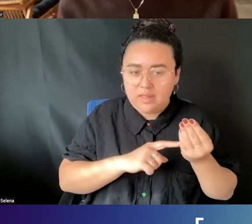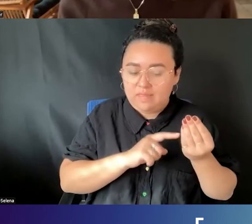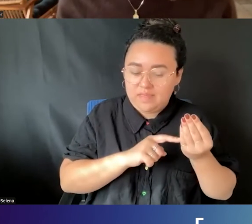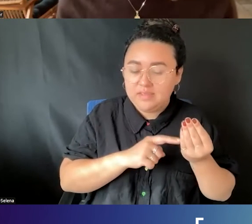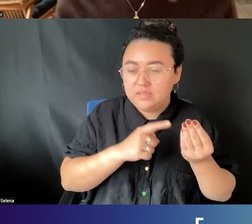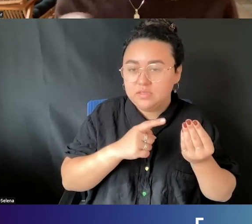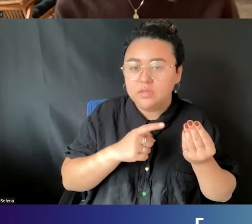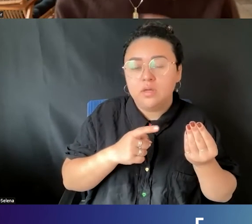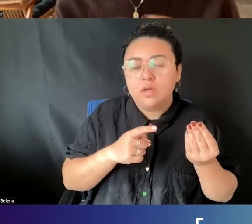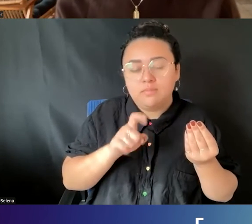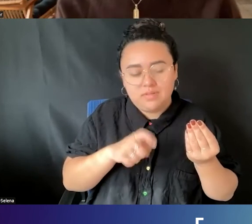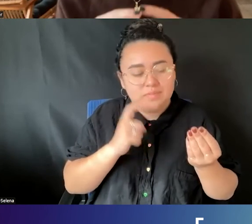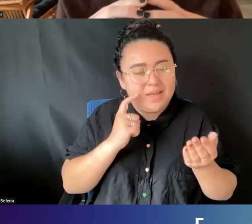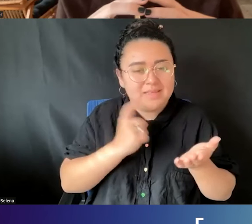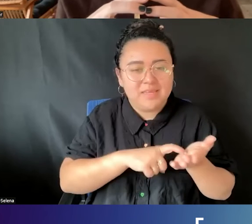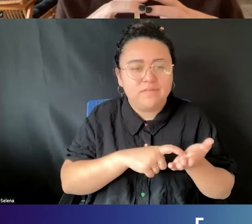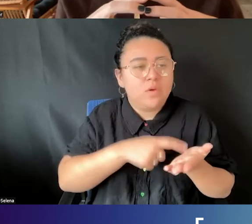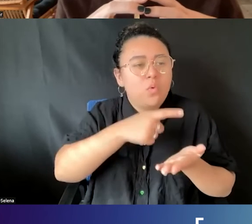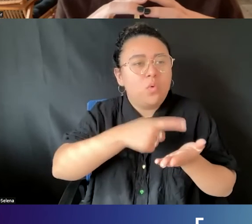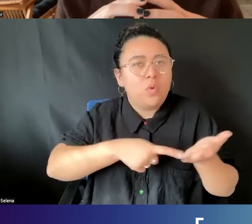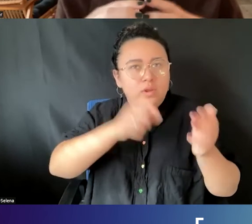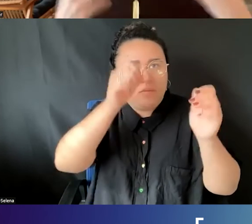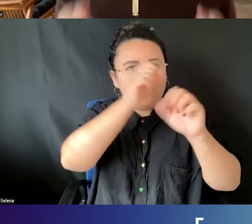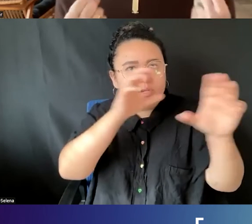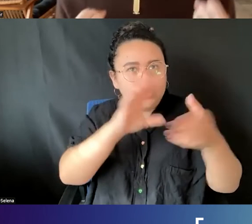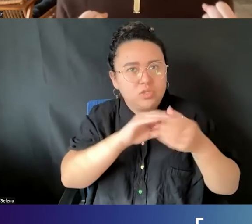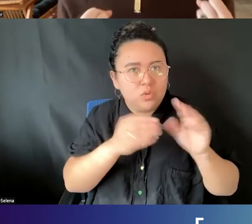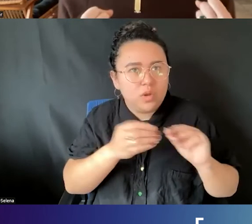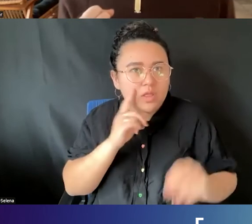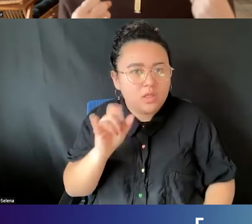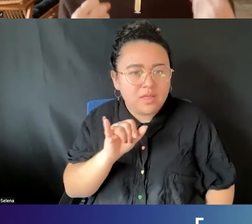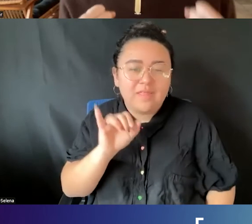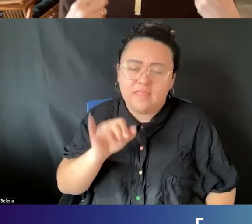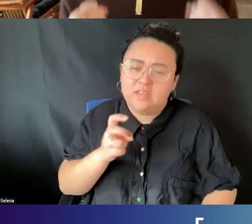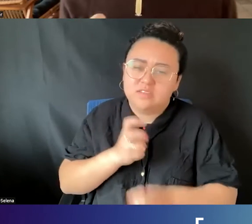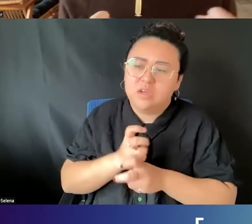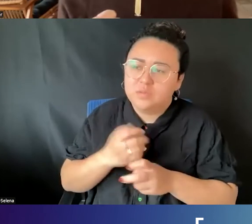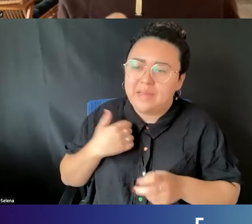And I think it makes it really, really hard to sort of maintain that power, that independence,